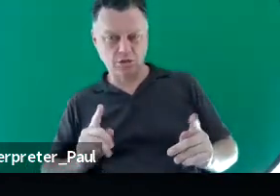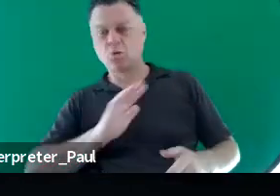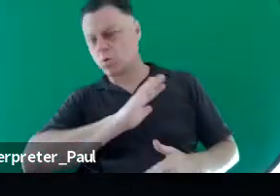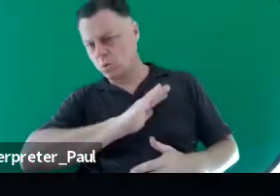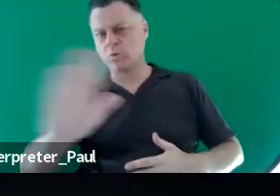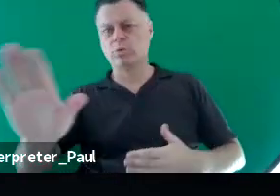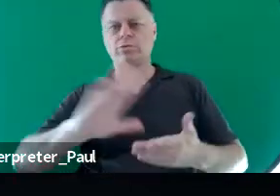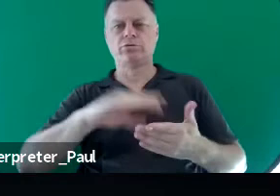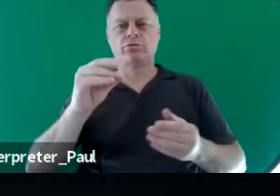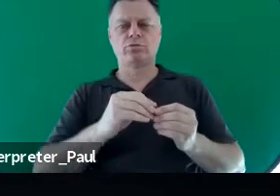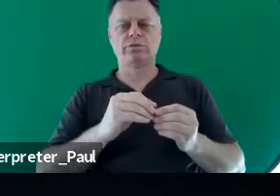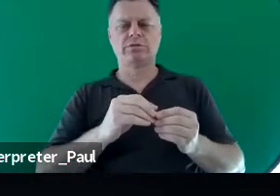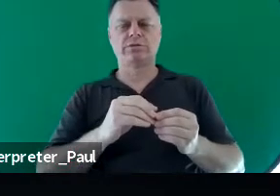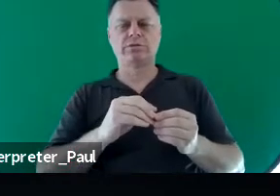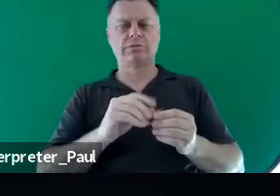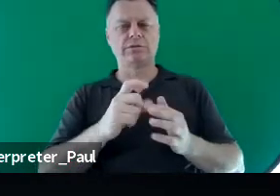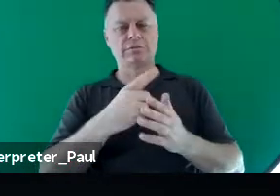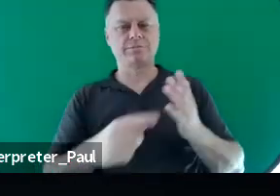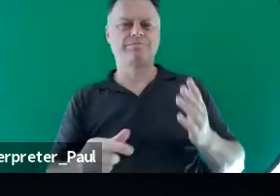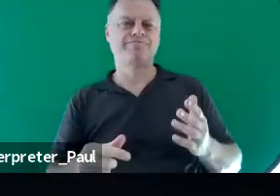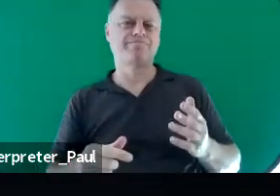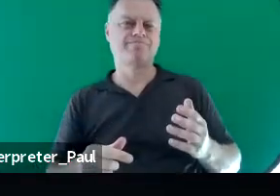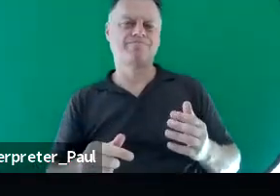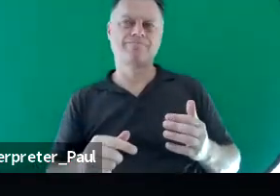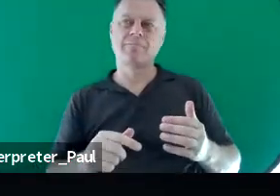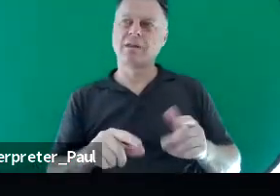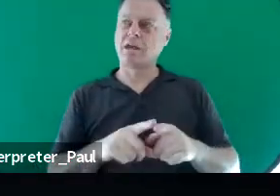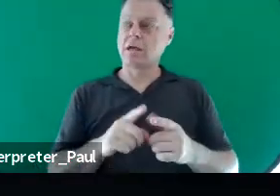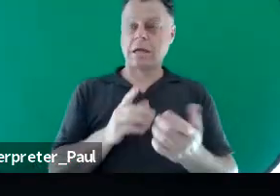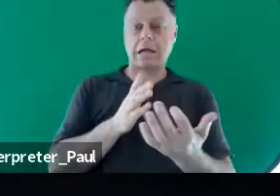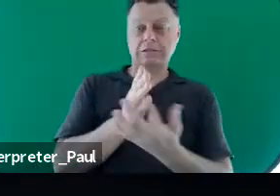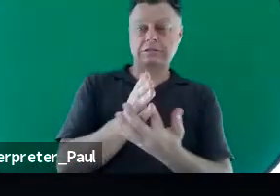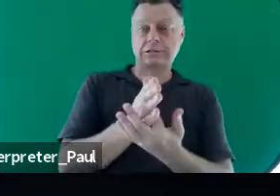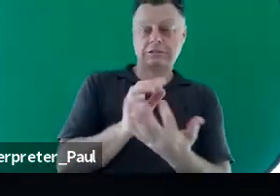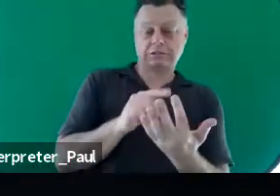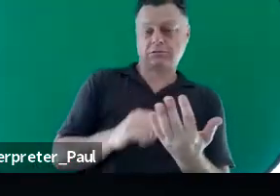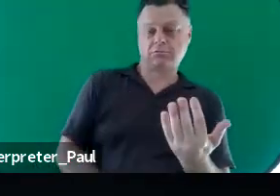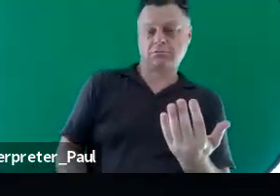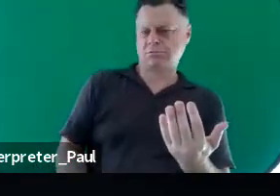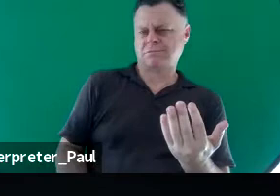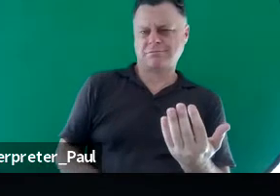disability should have not just access to education but access to inclusive education